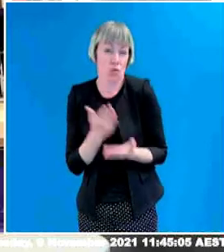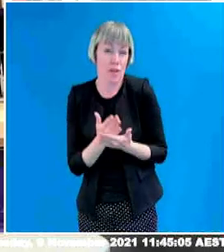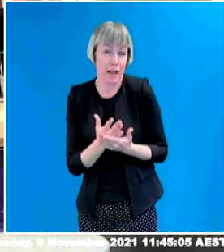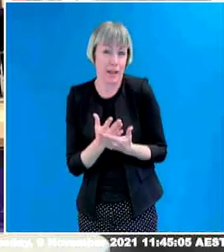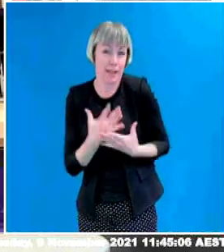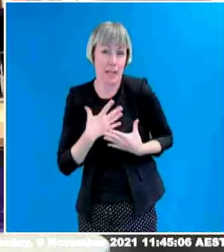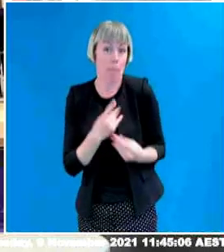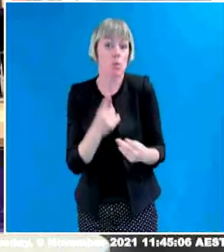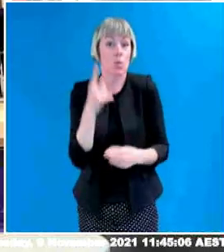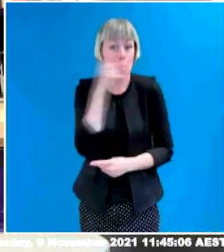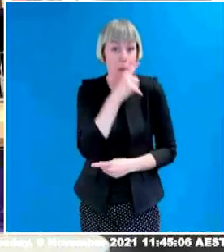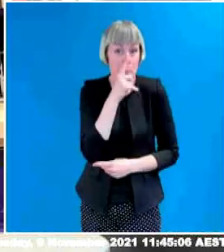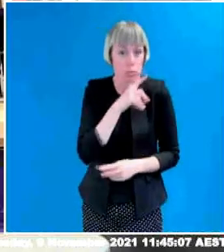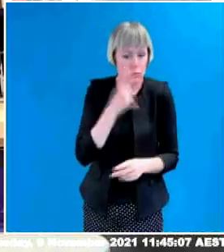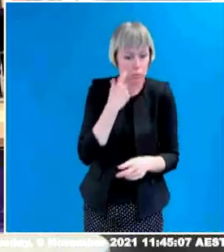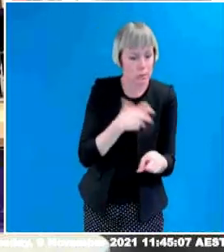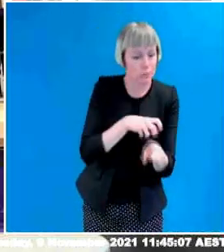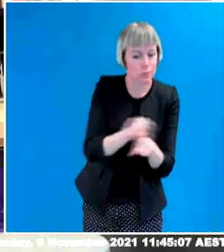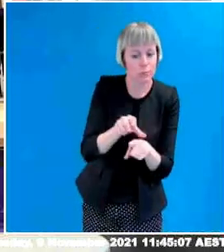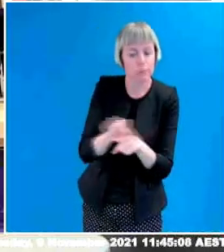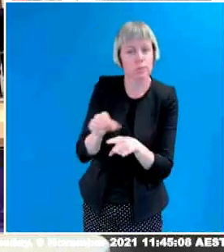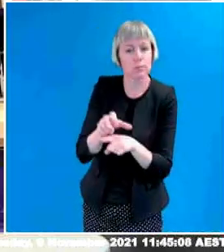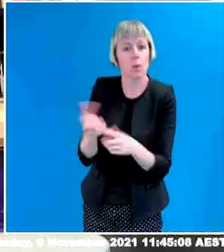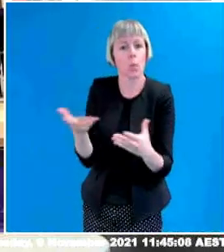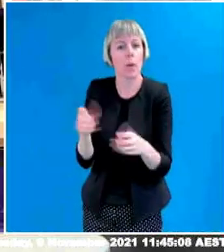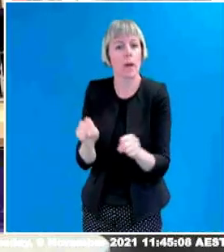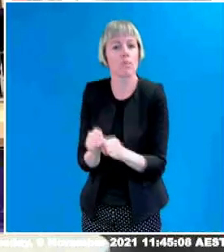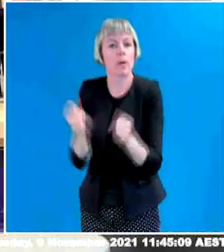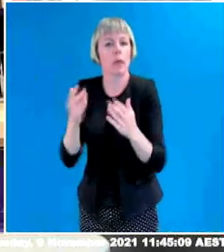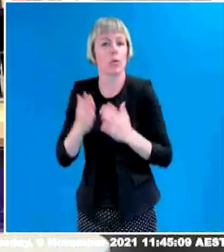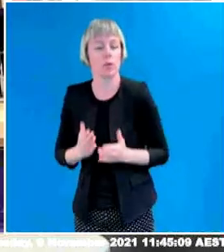So if we are going to have laws that mandate greater respect for human rights